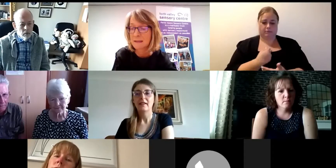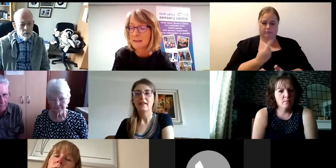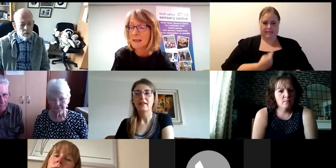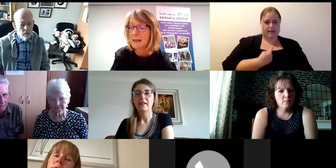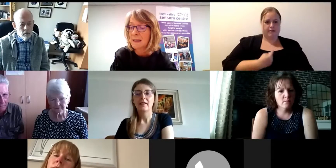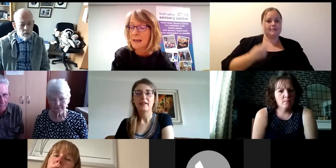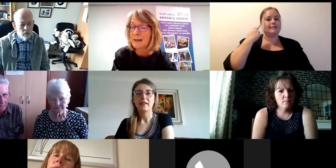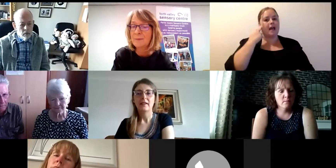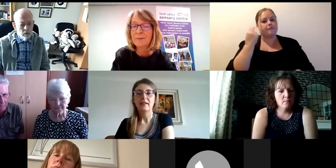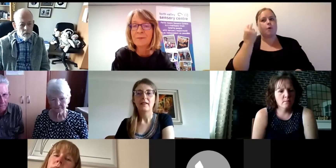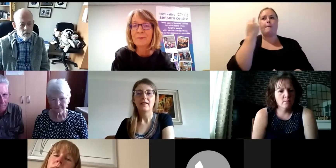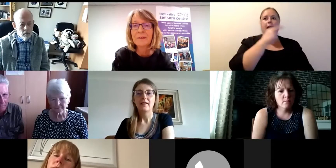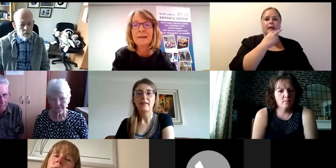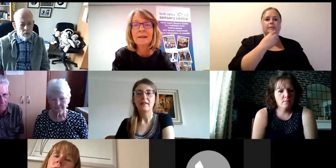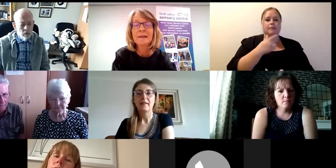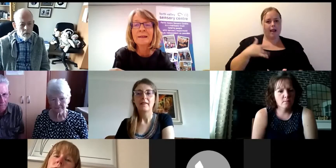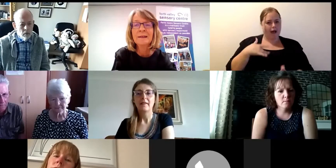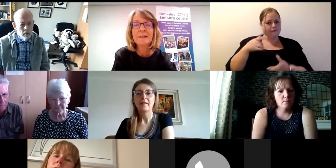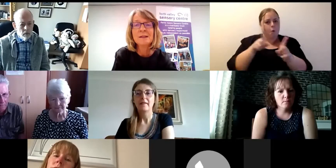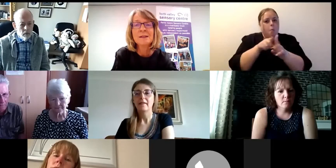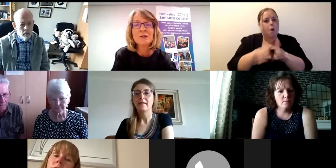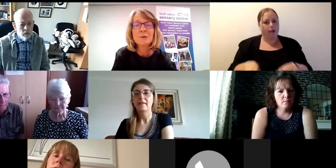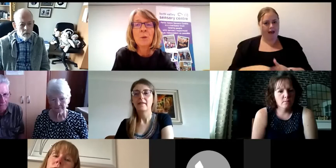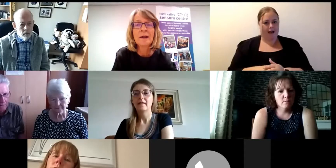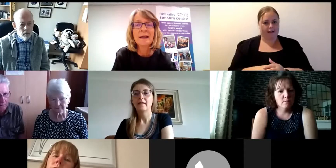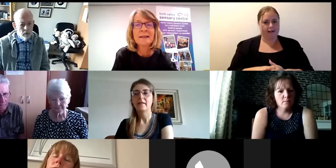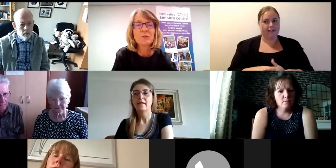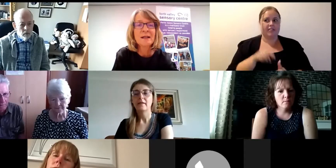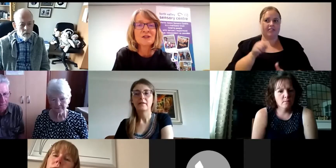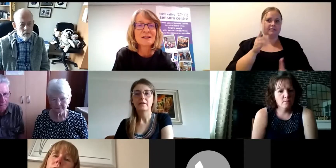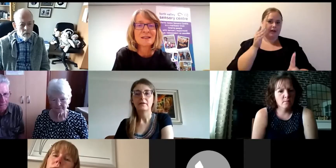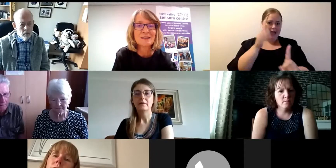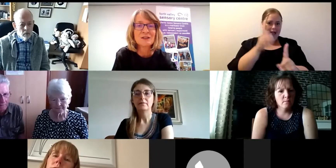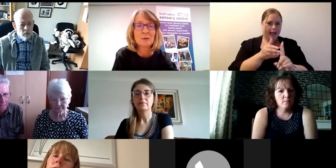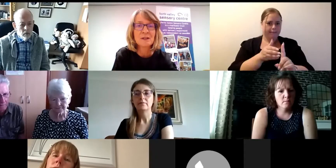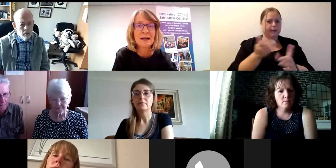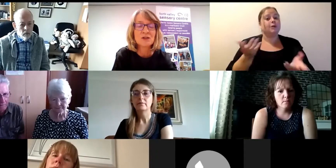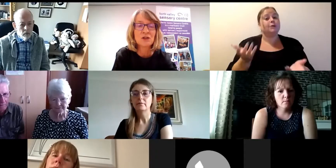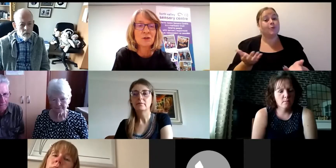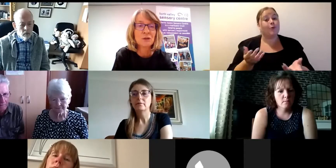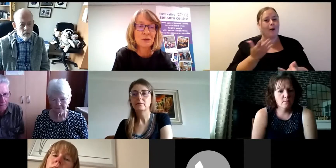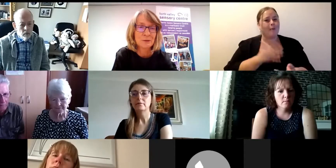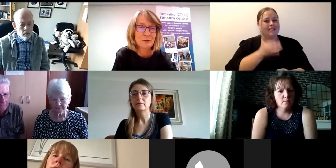visually impaired. What kind of questions did the children ask you? Can you remember the conversation?